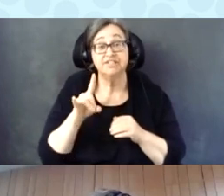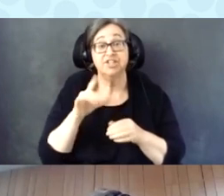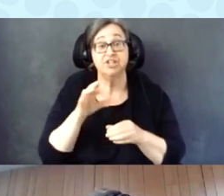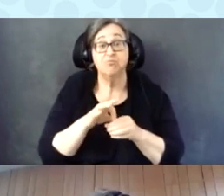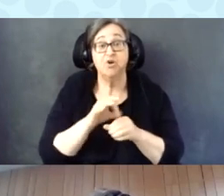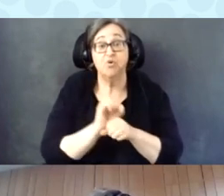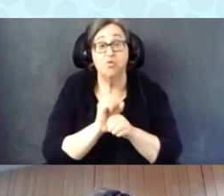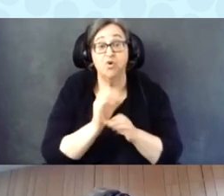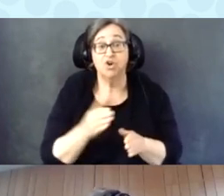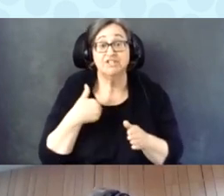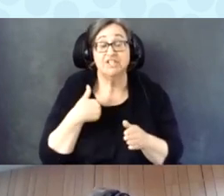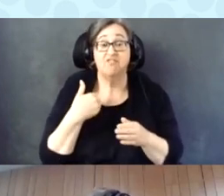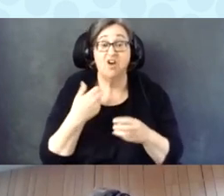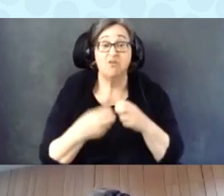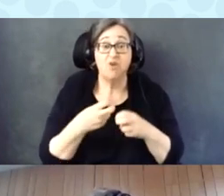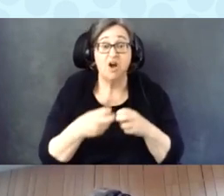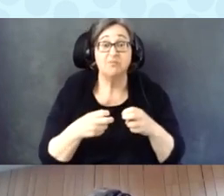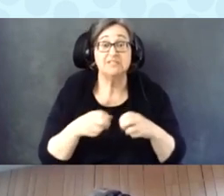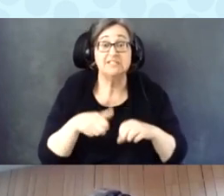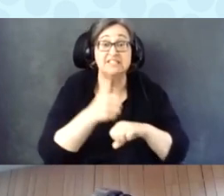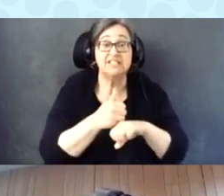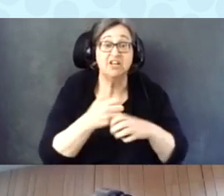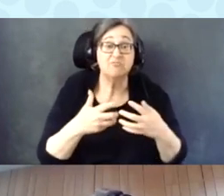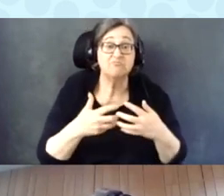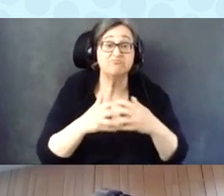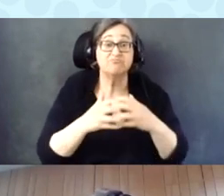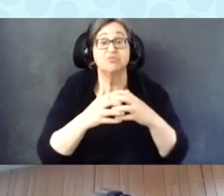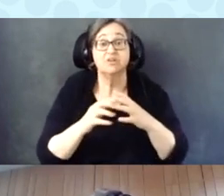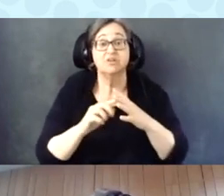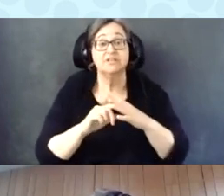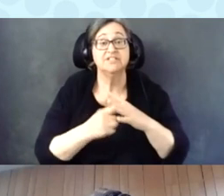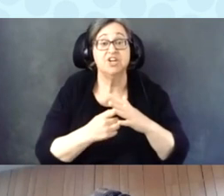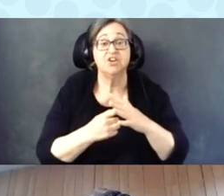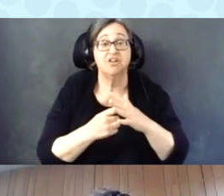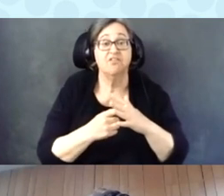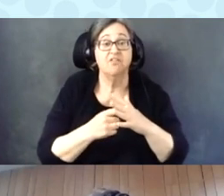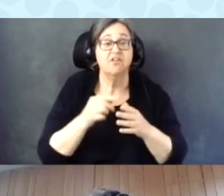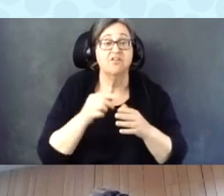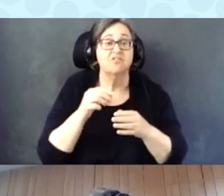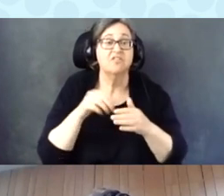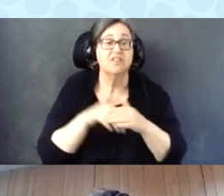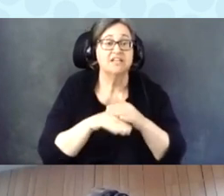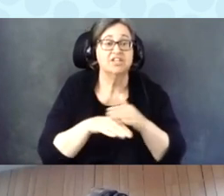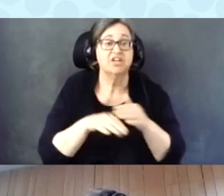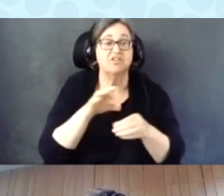the accessible voting machines? And 24% answered yes in 2020.